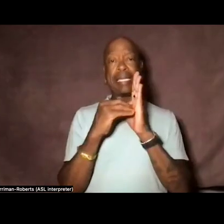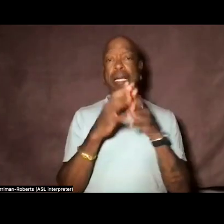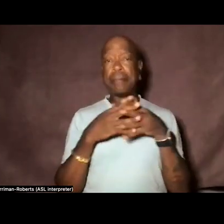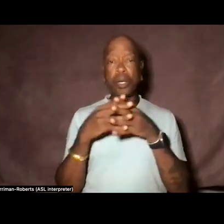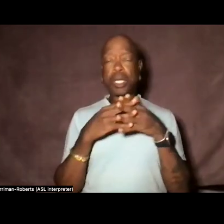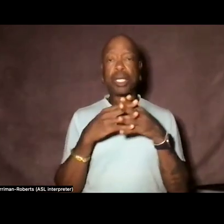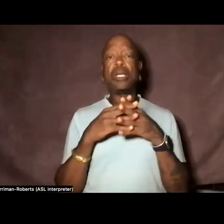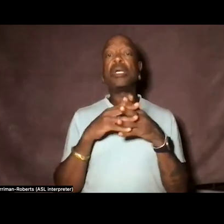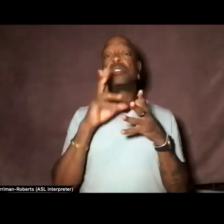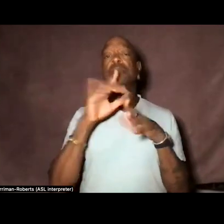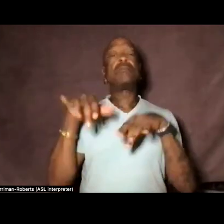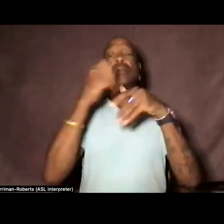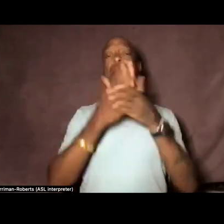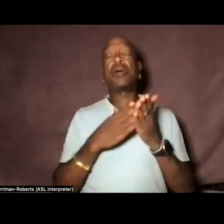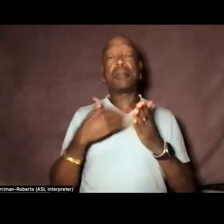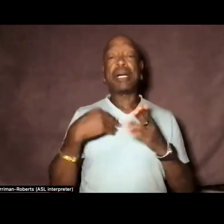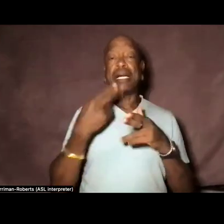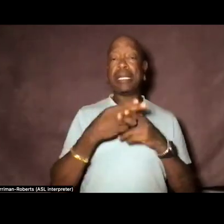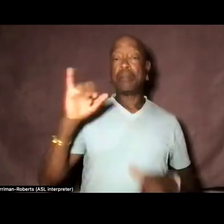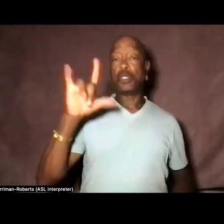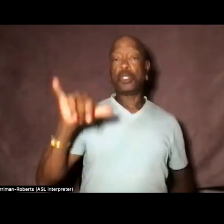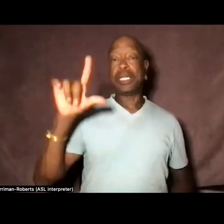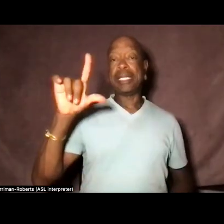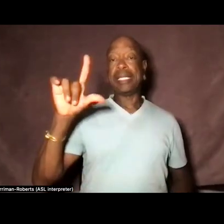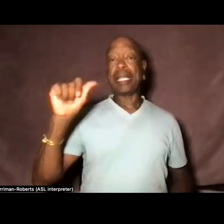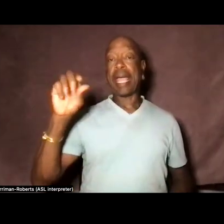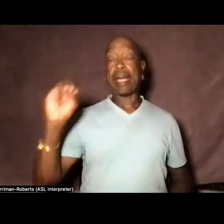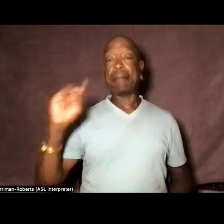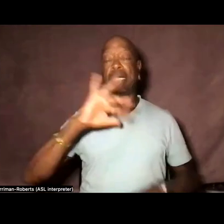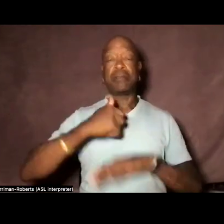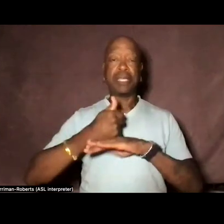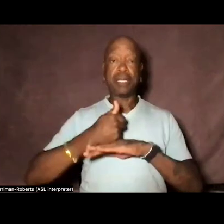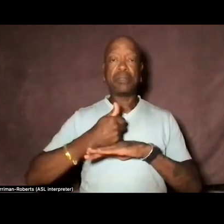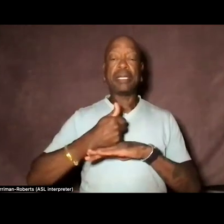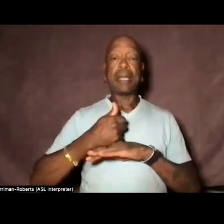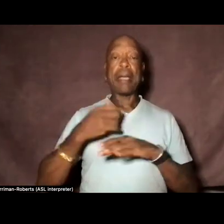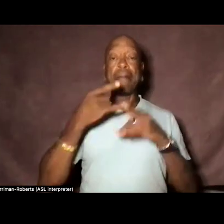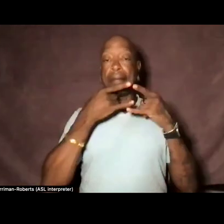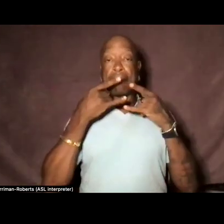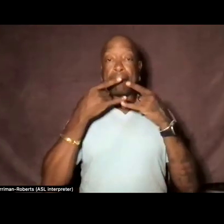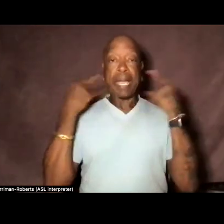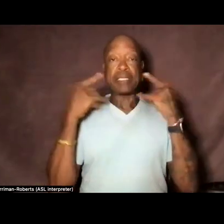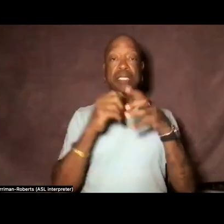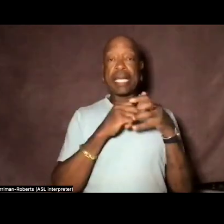my name is Julie Lam I founded Mask Together America a national Grassroots um patient led